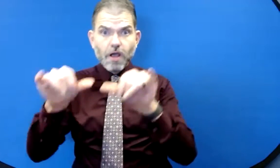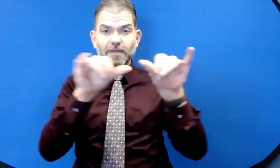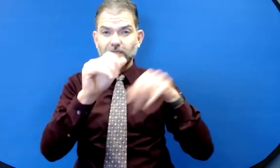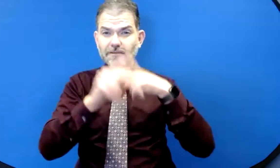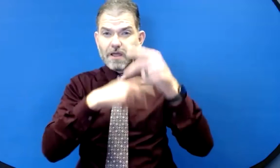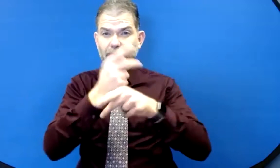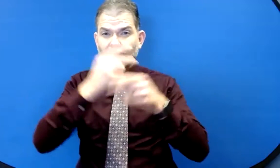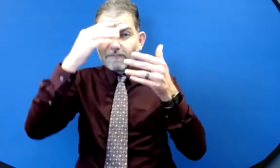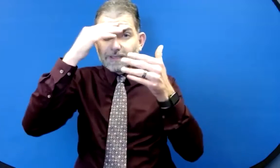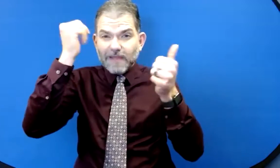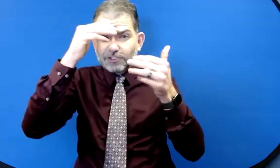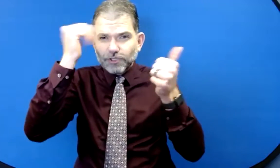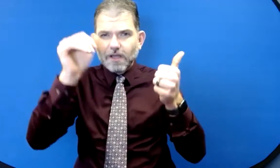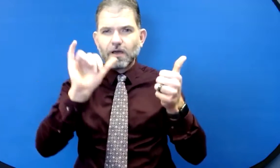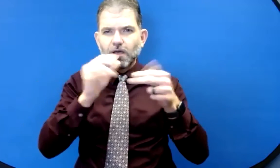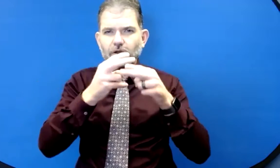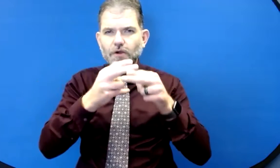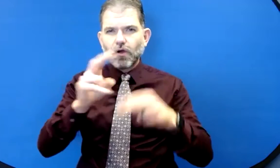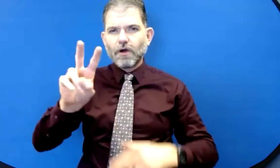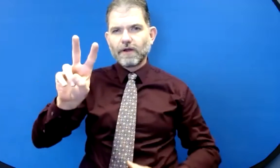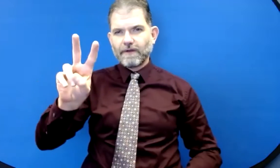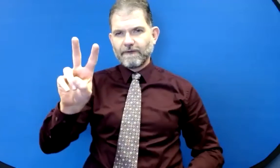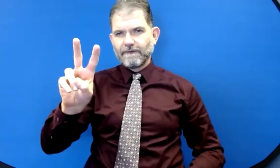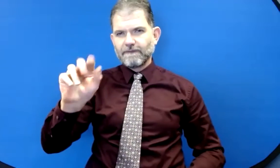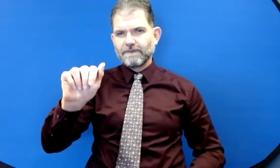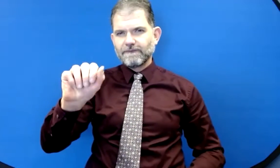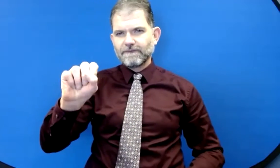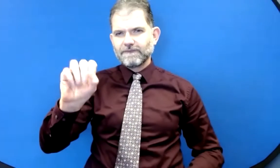ASL Interpreter: The second most common type of dementia ASL Interpreter: is called